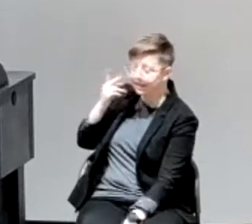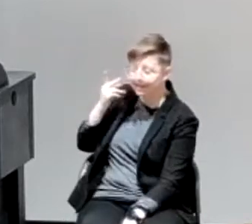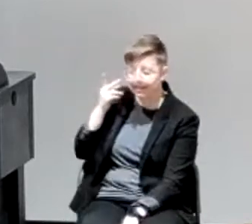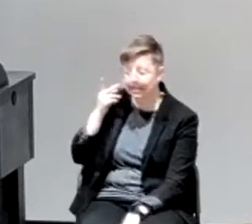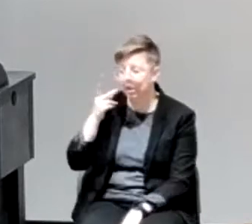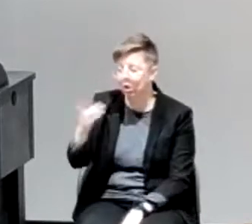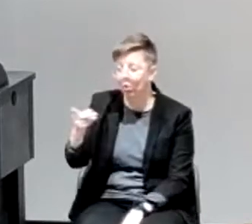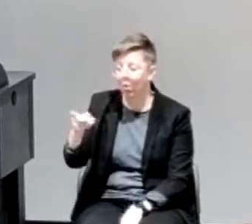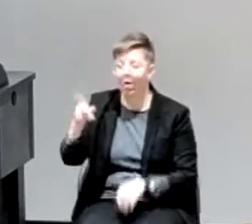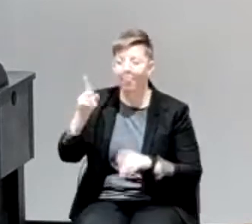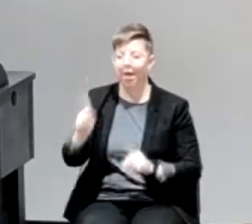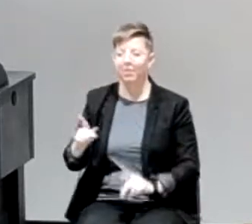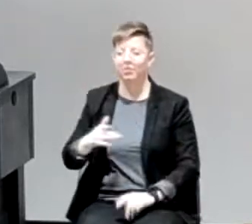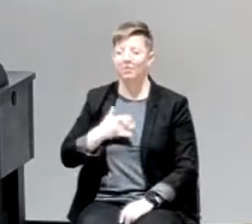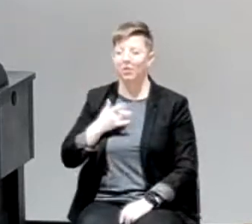and really